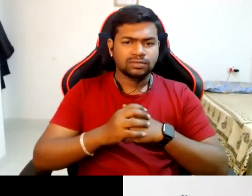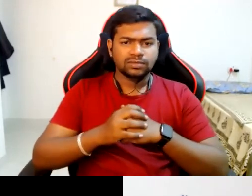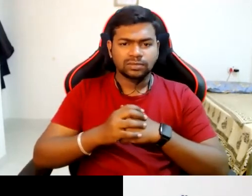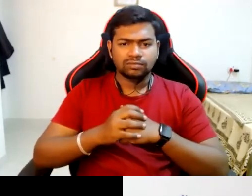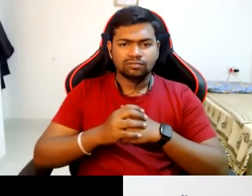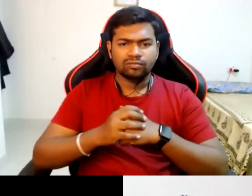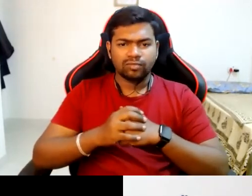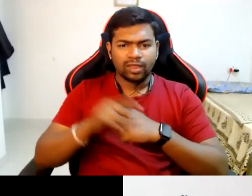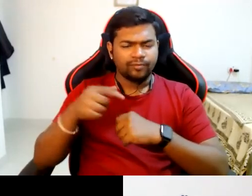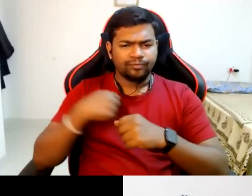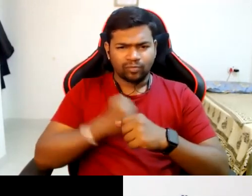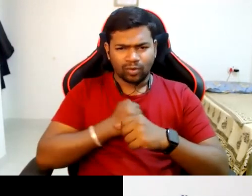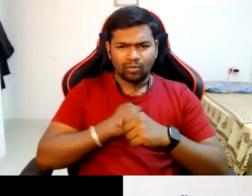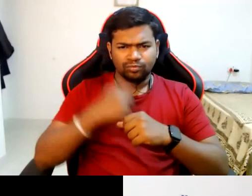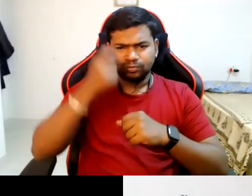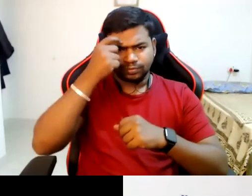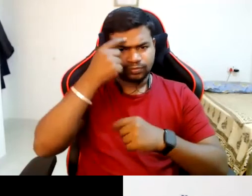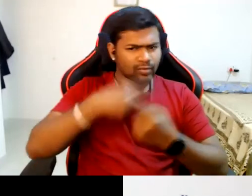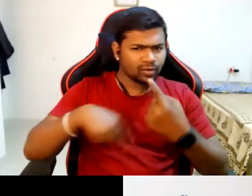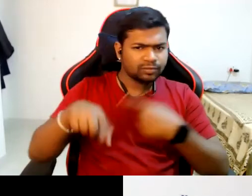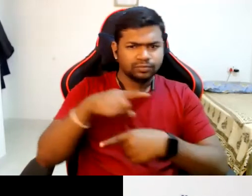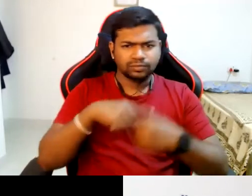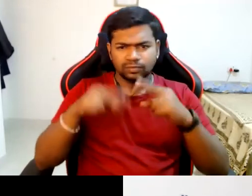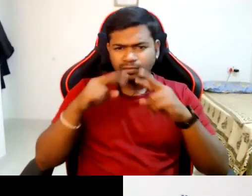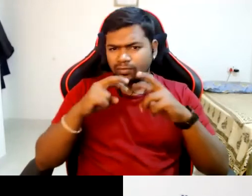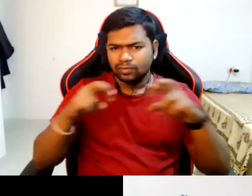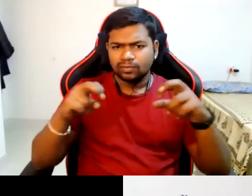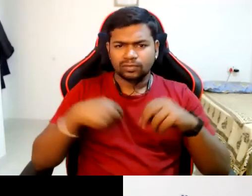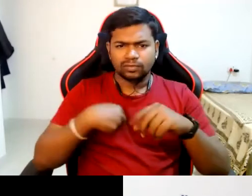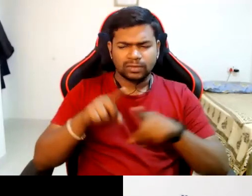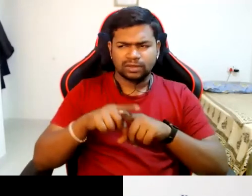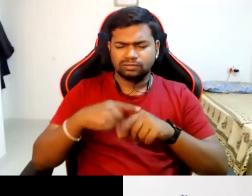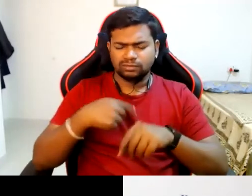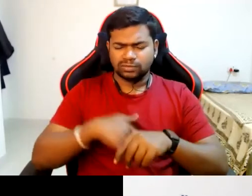discovered my problem, I don't think I ever got disappointed.